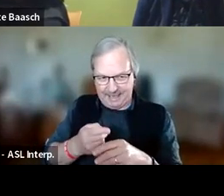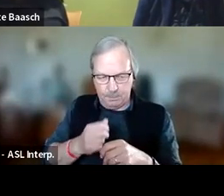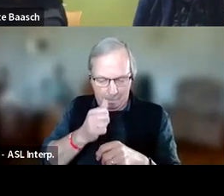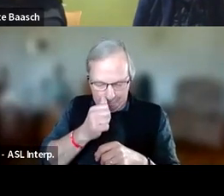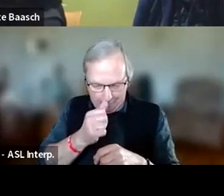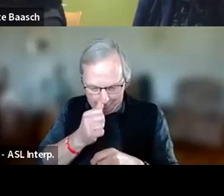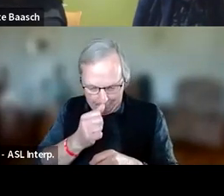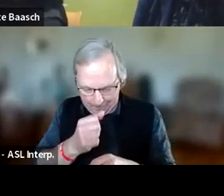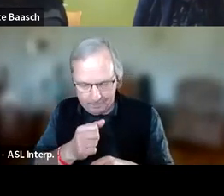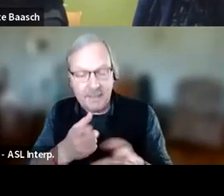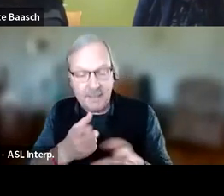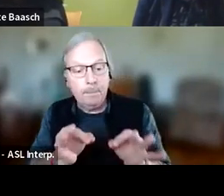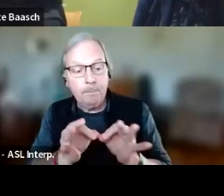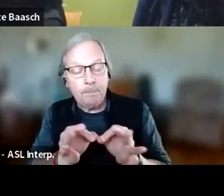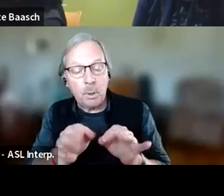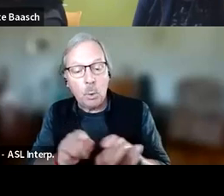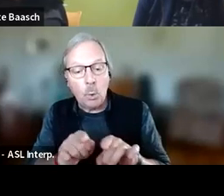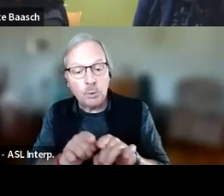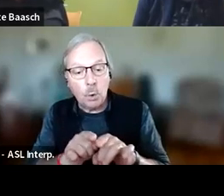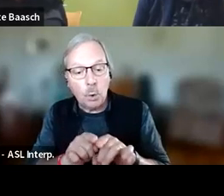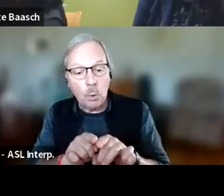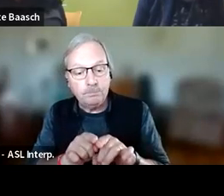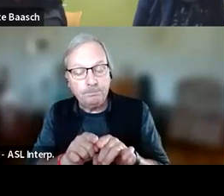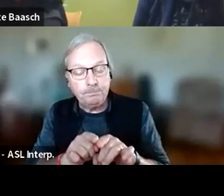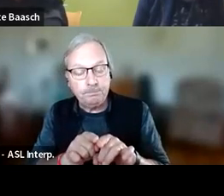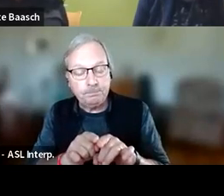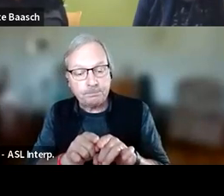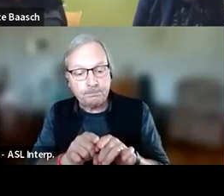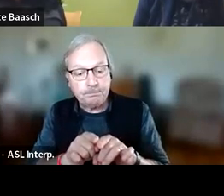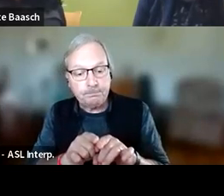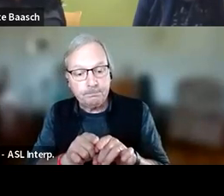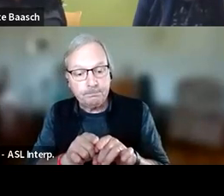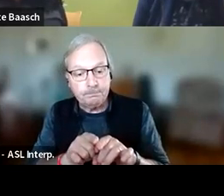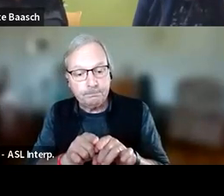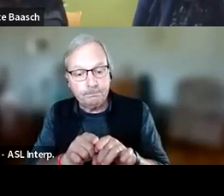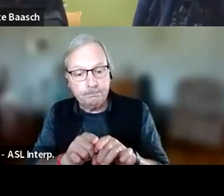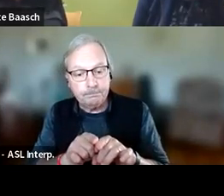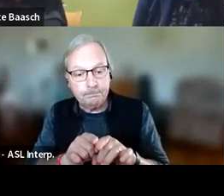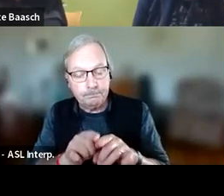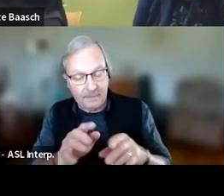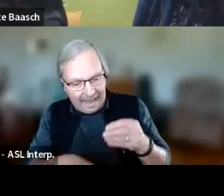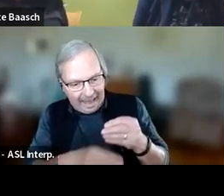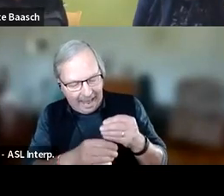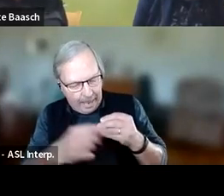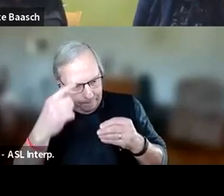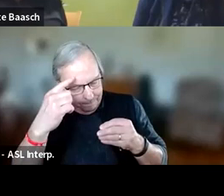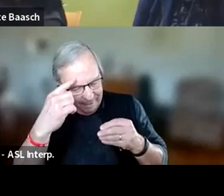it is very important also to not only add, you know, mental impairments or also other impairments.